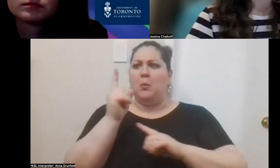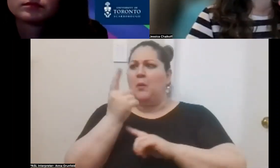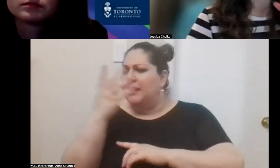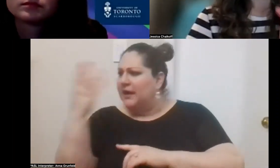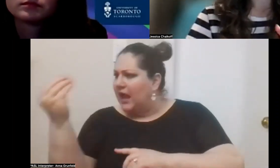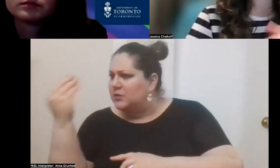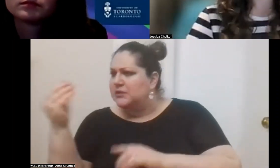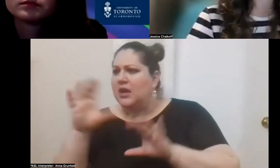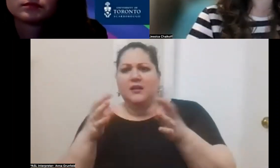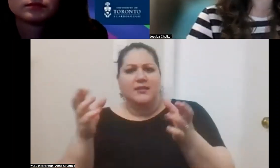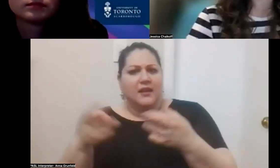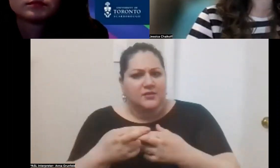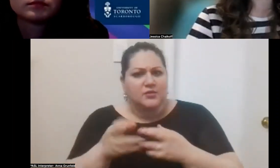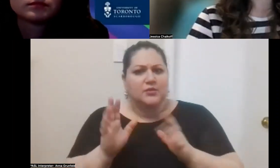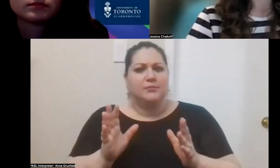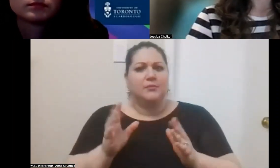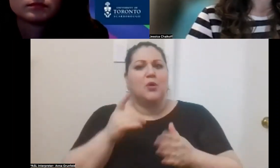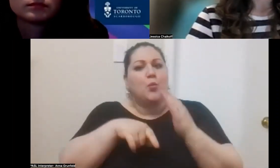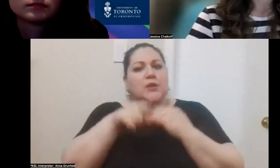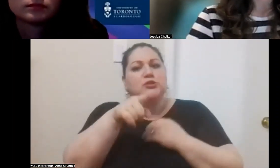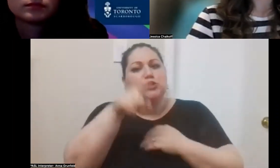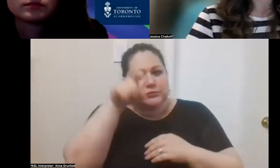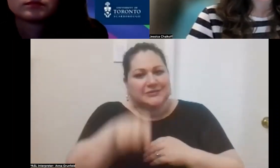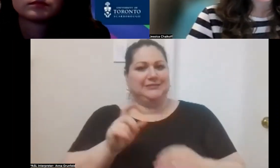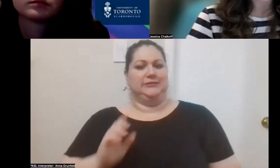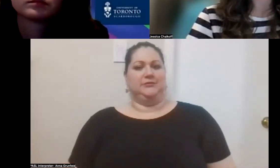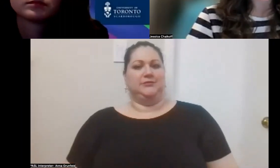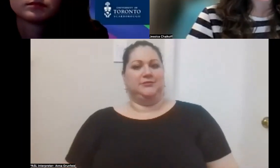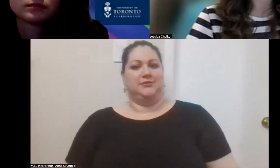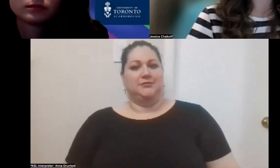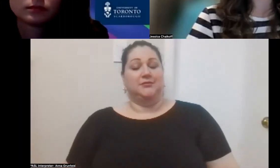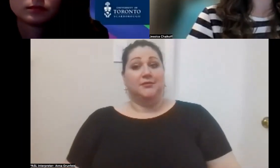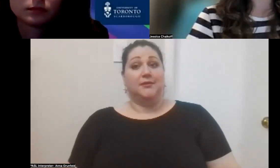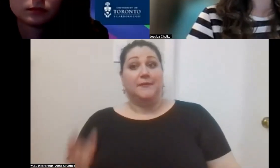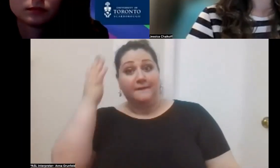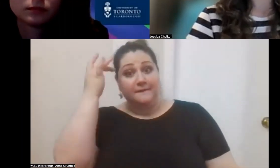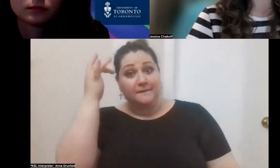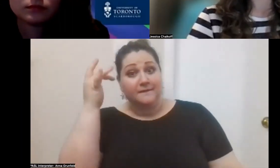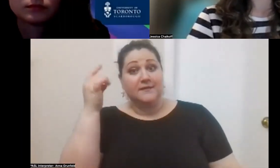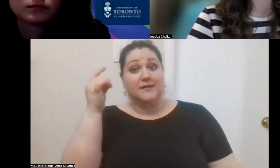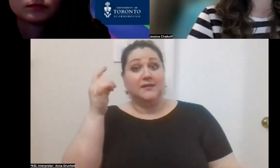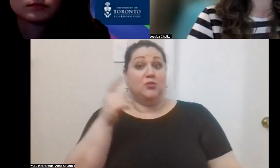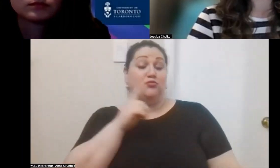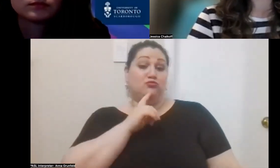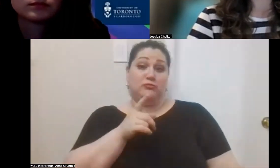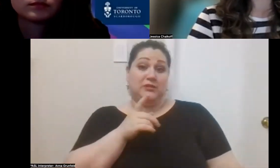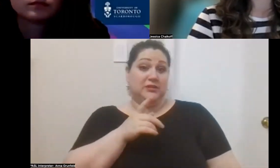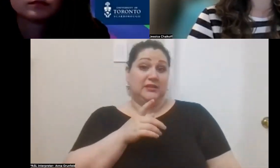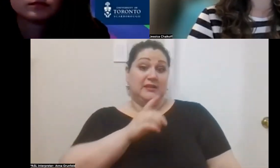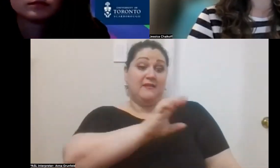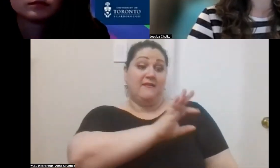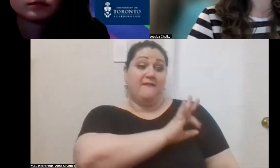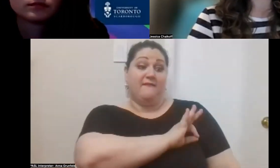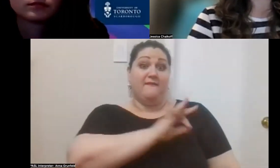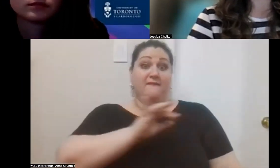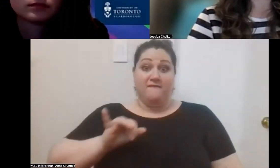Like what do you need? Because to me, the faculty that have always reached out to me and gone to lenghts,